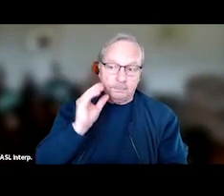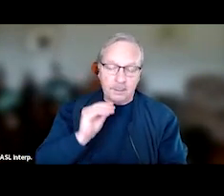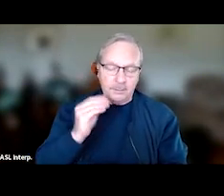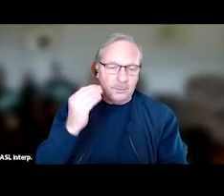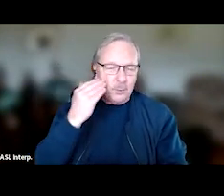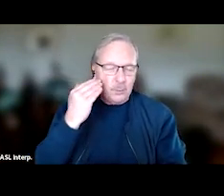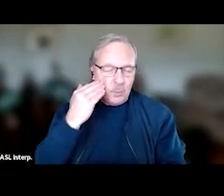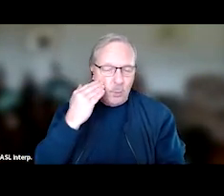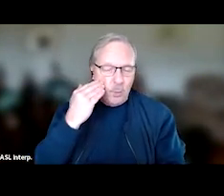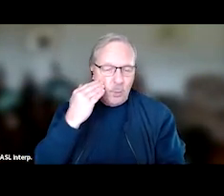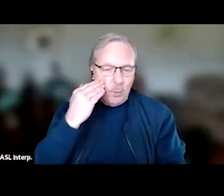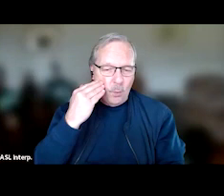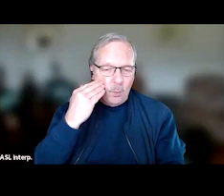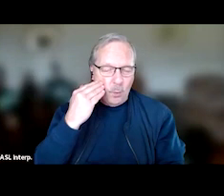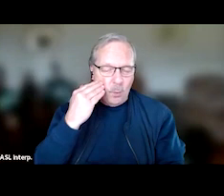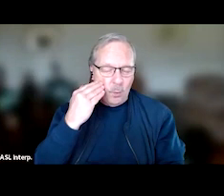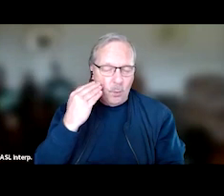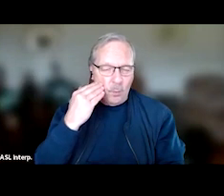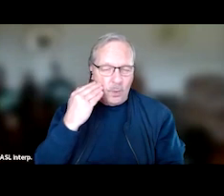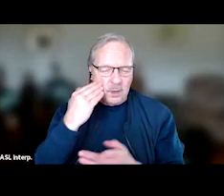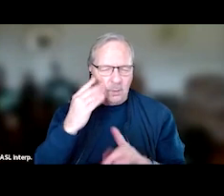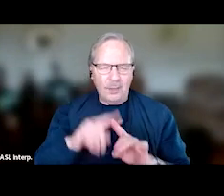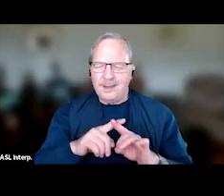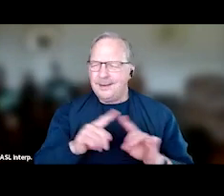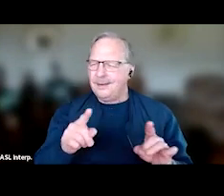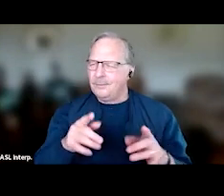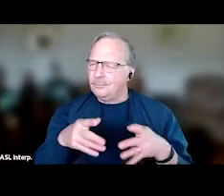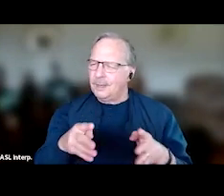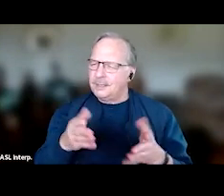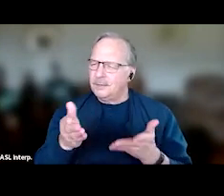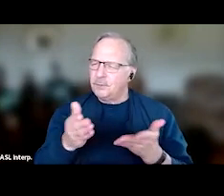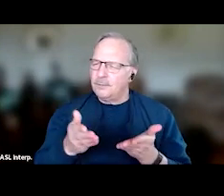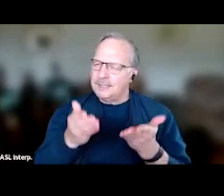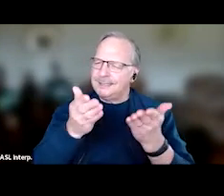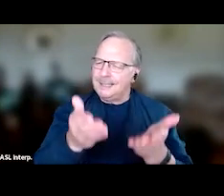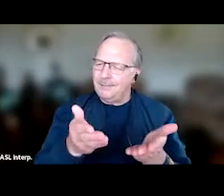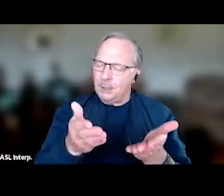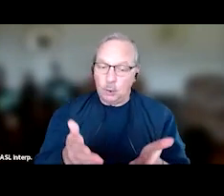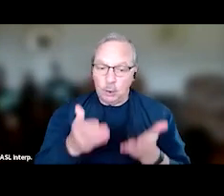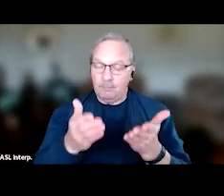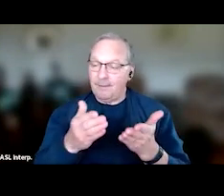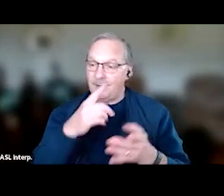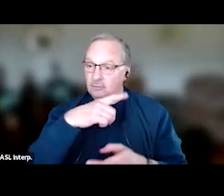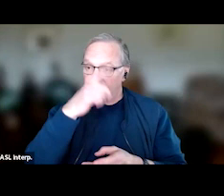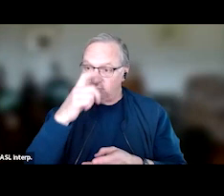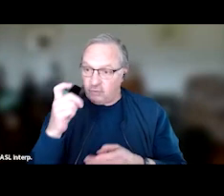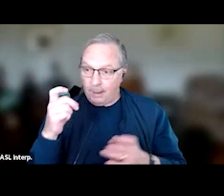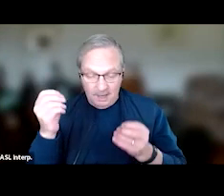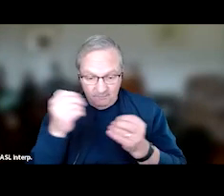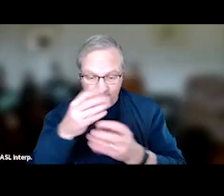We know of the different means of service delivery in where you can provide trauma-informed care,